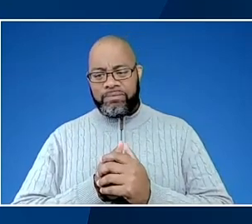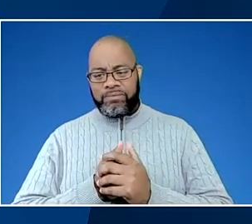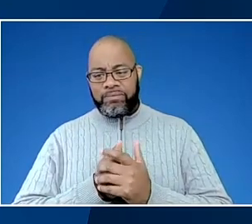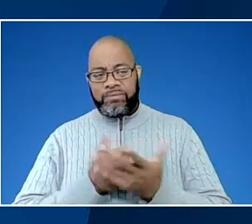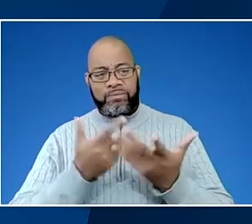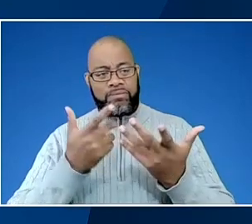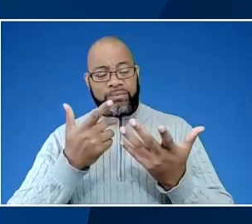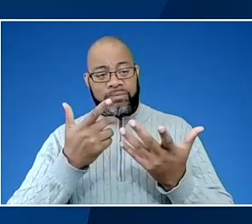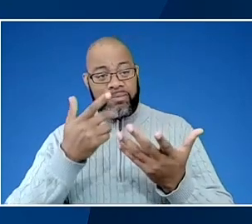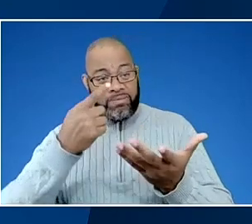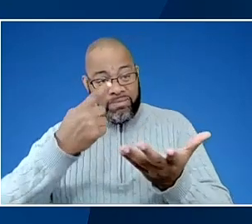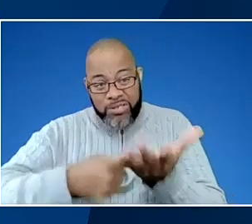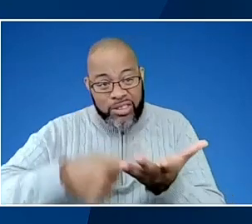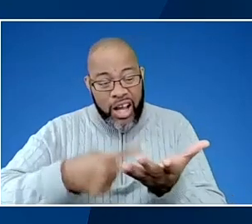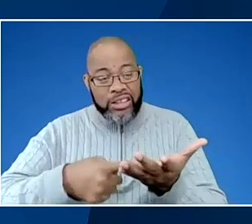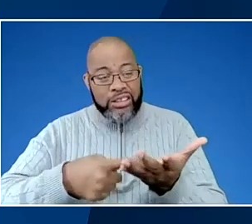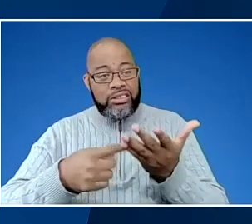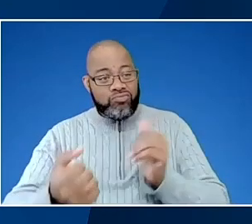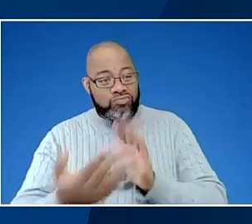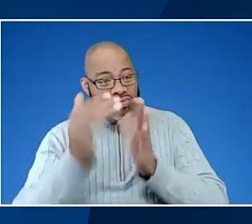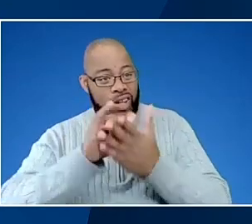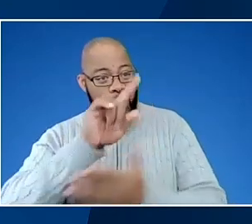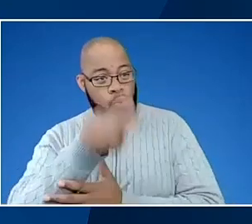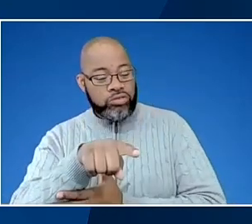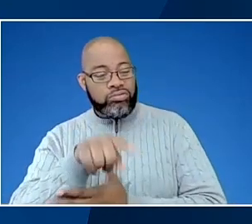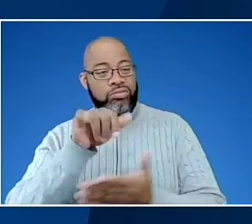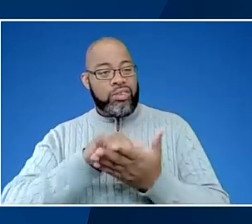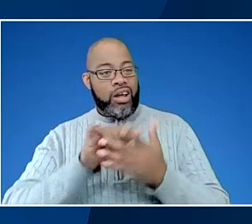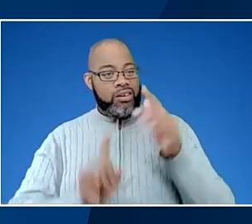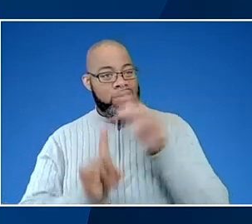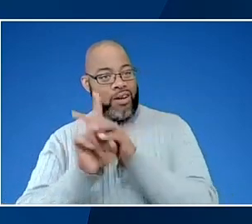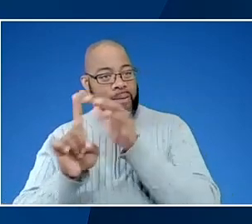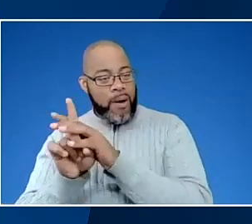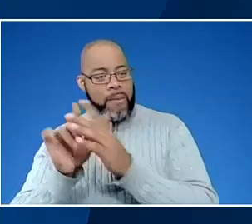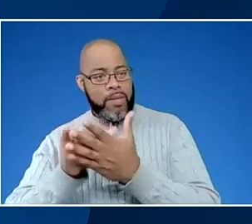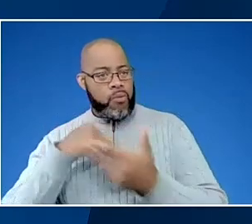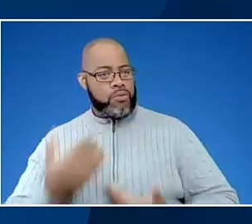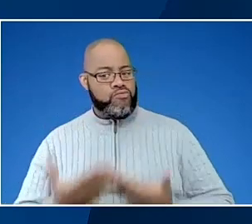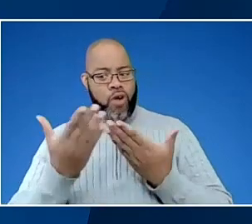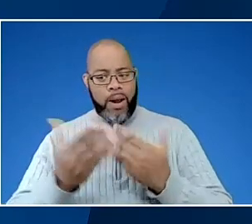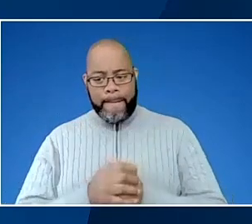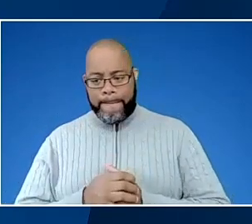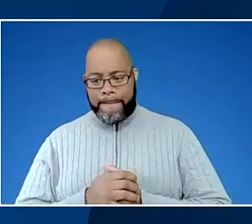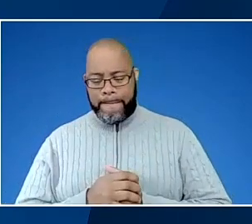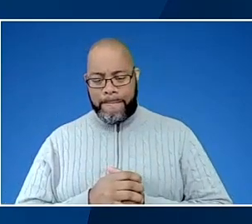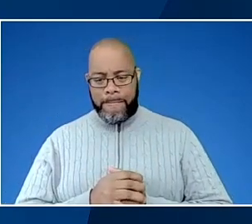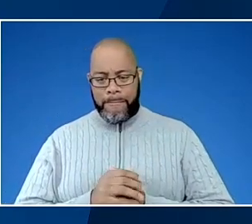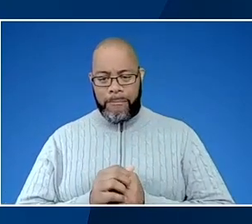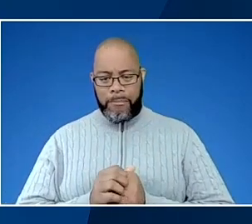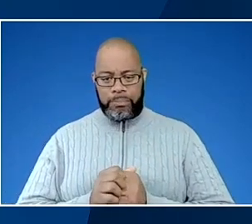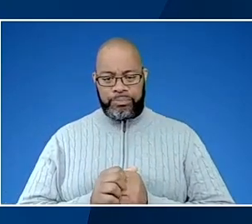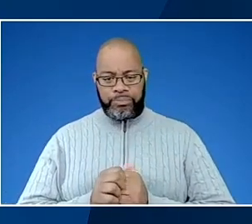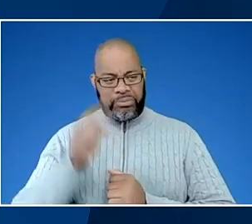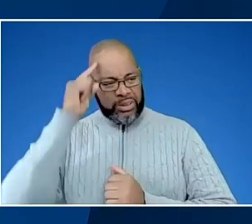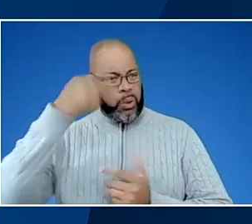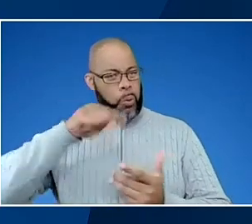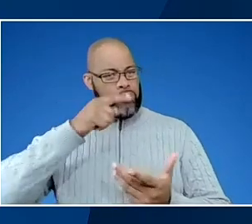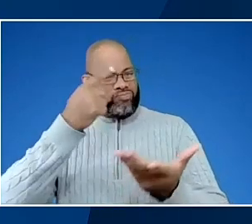addressing those questions that have come up that we brought up? I think we touched on that last time.